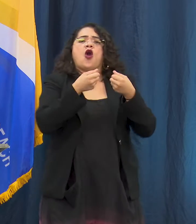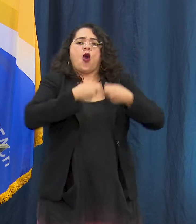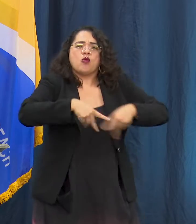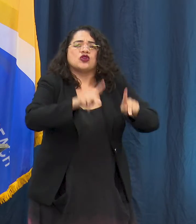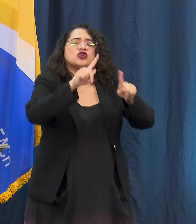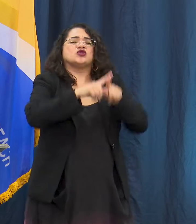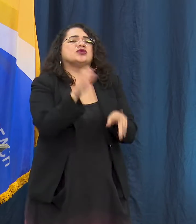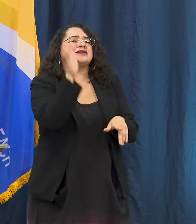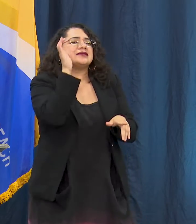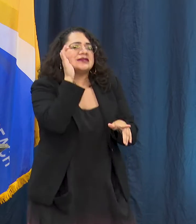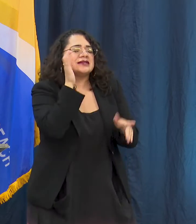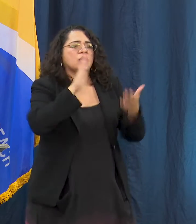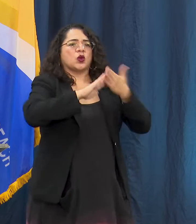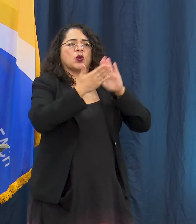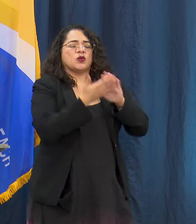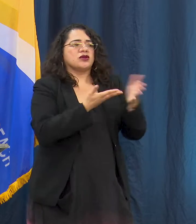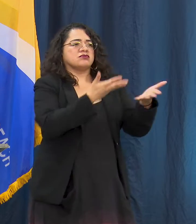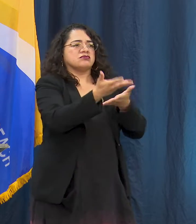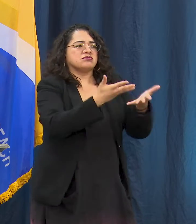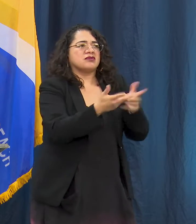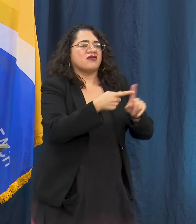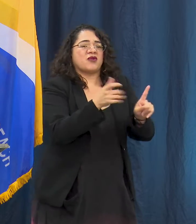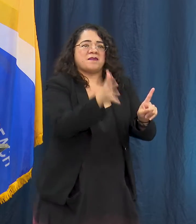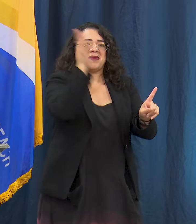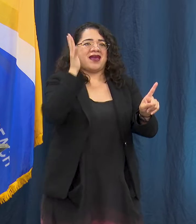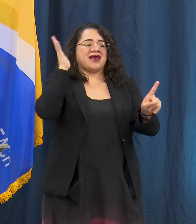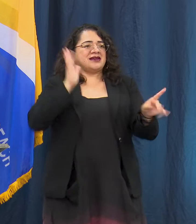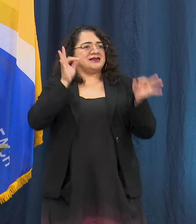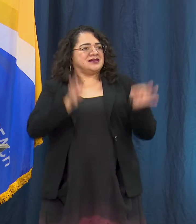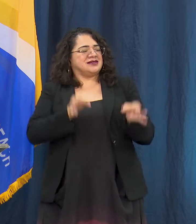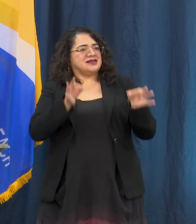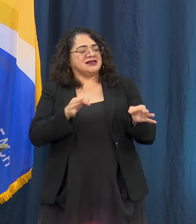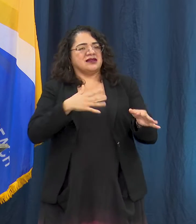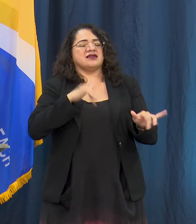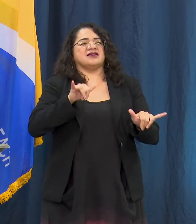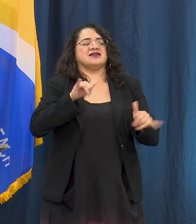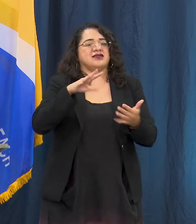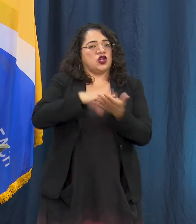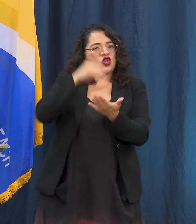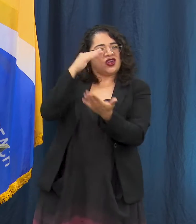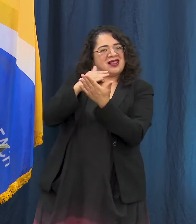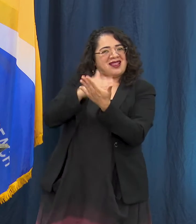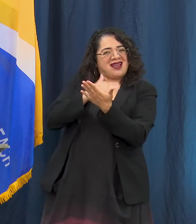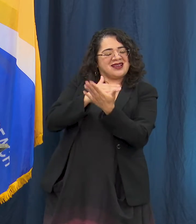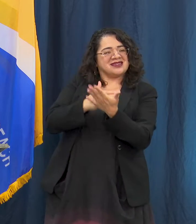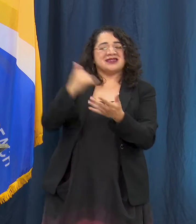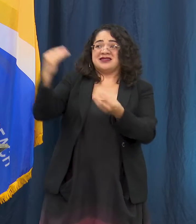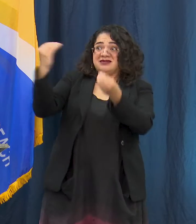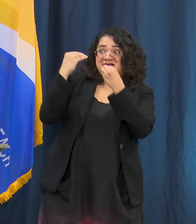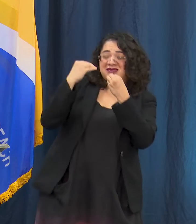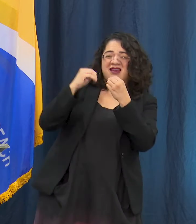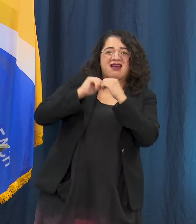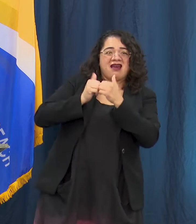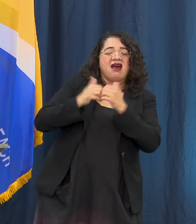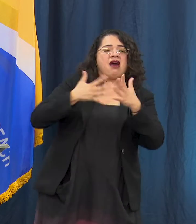to learn about the impacts of past decisions, and how we improve and make better decisions and creating opportunity for everyone within the city.